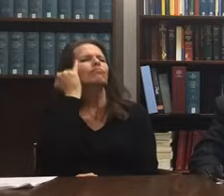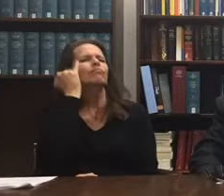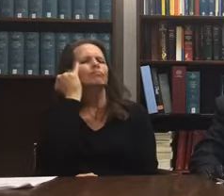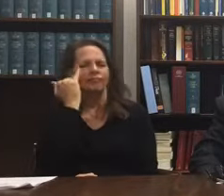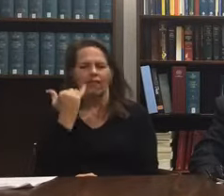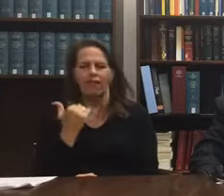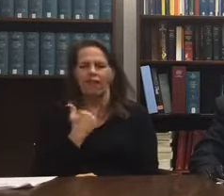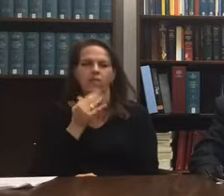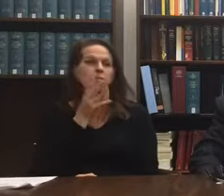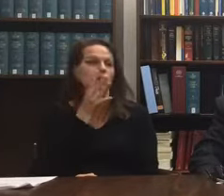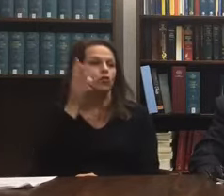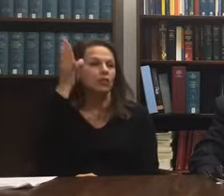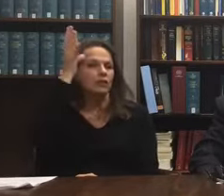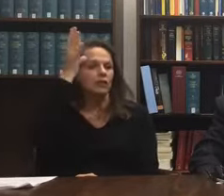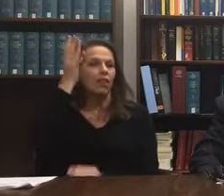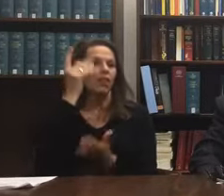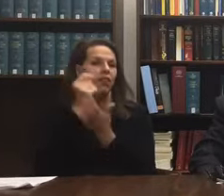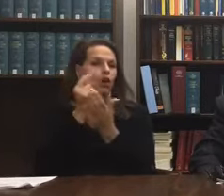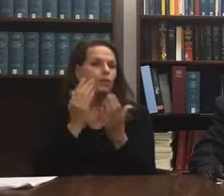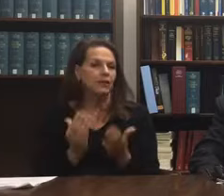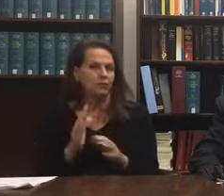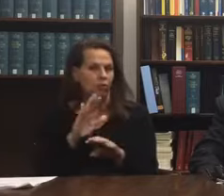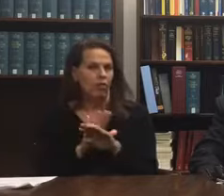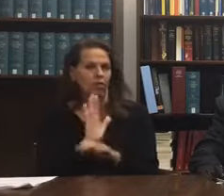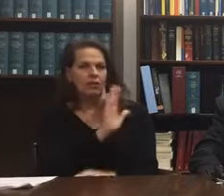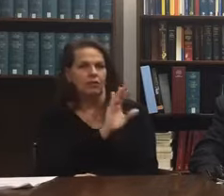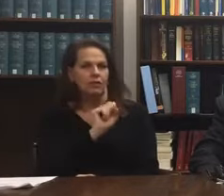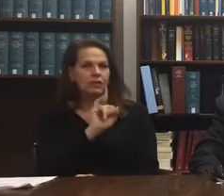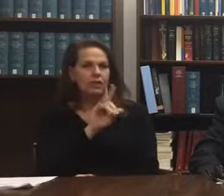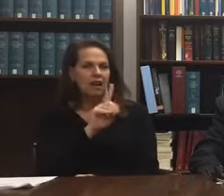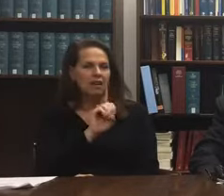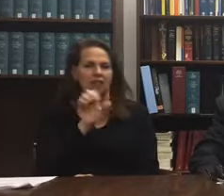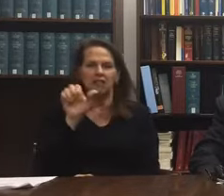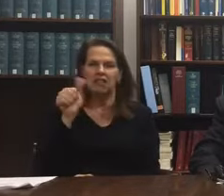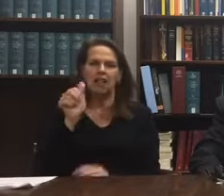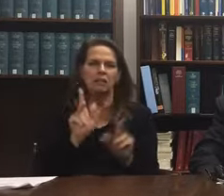a parent and a therapist on the other side and say ten people from the health